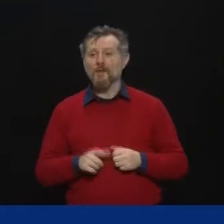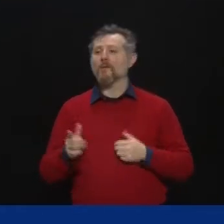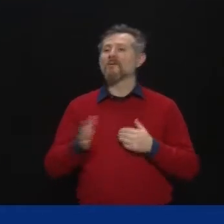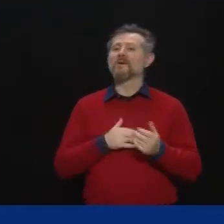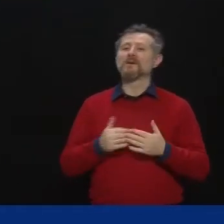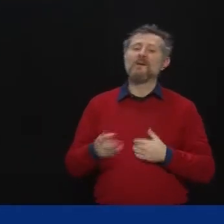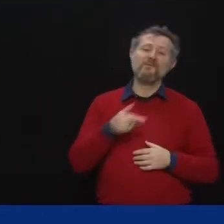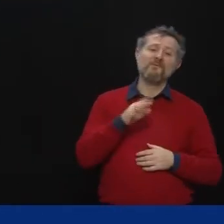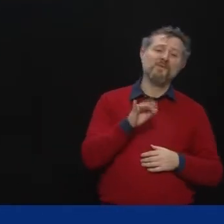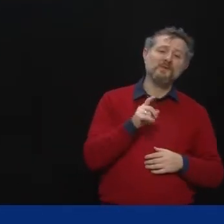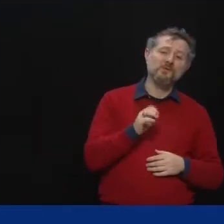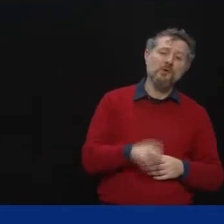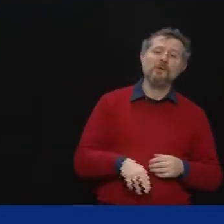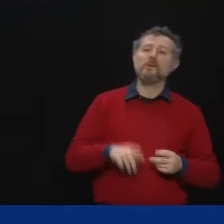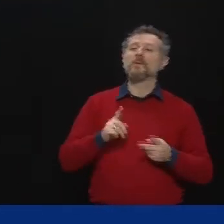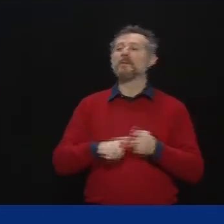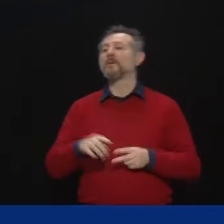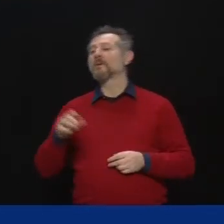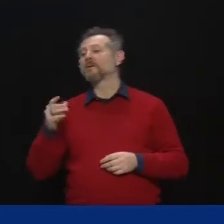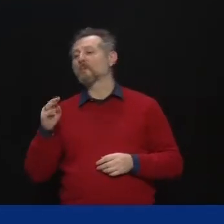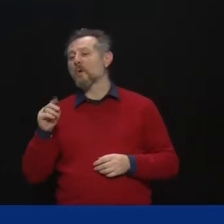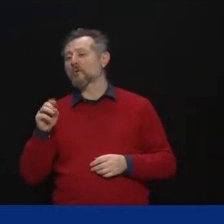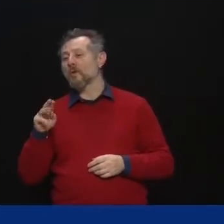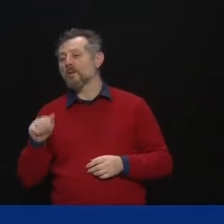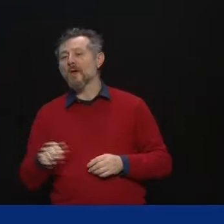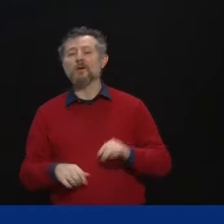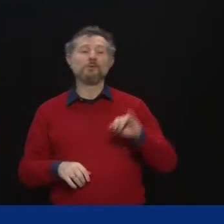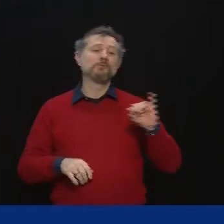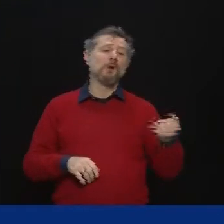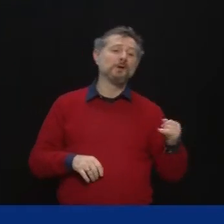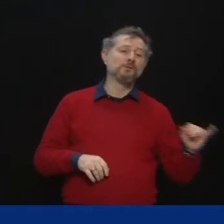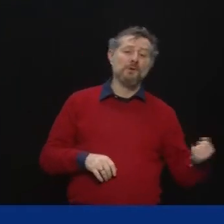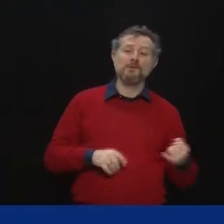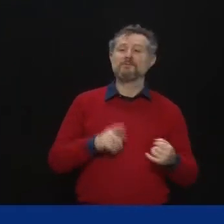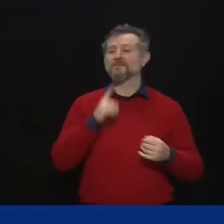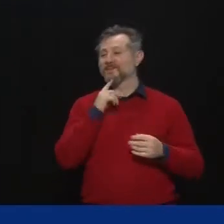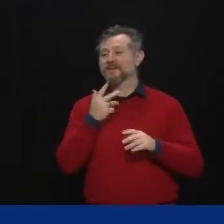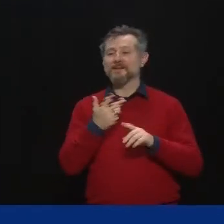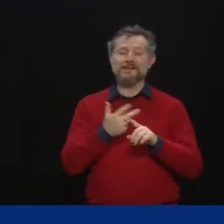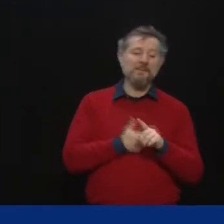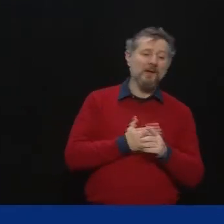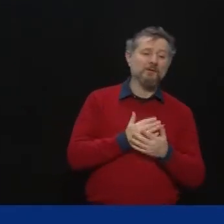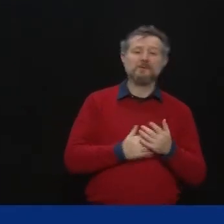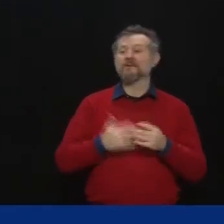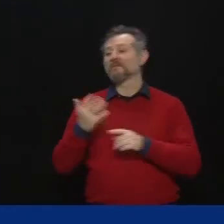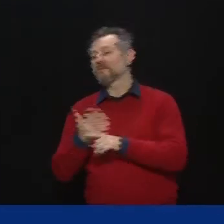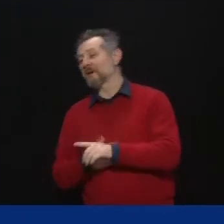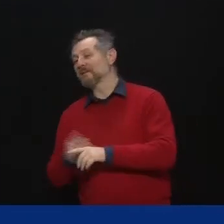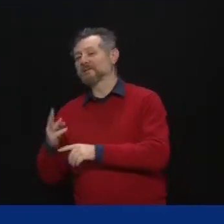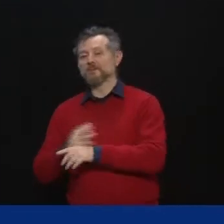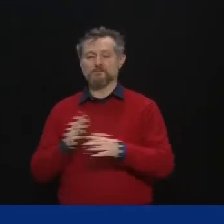THERE'S A CERTAIN TIME LINE -- LAPSE BETWEEN THE TIME YOU